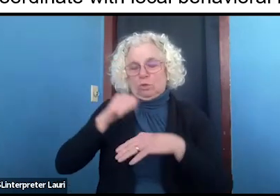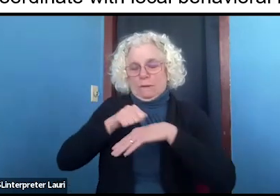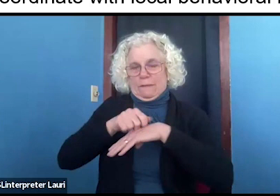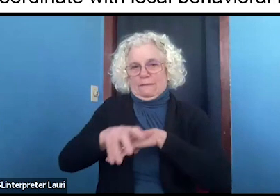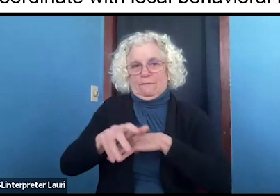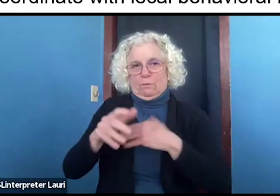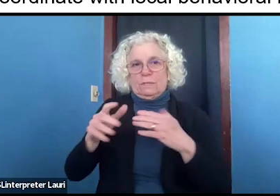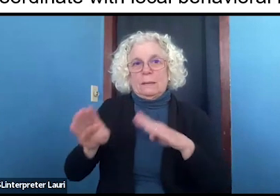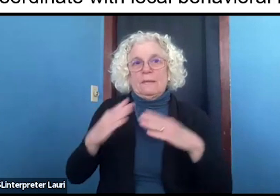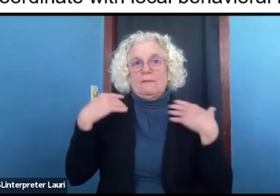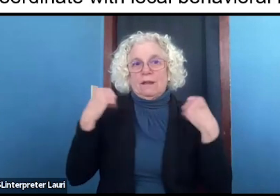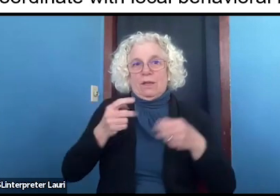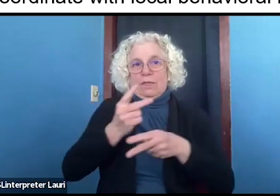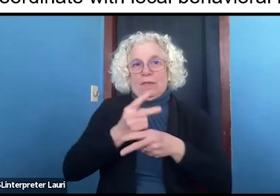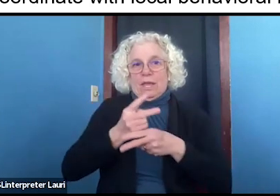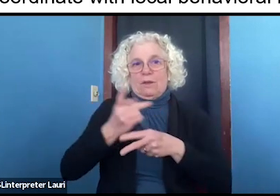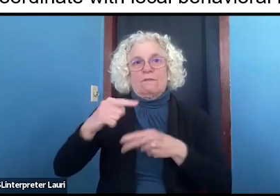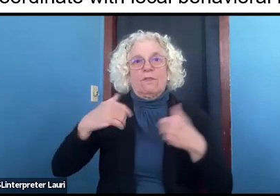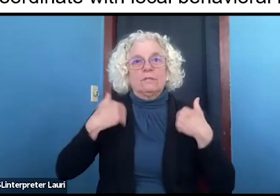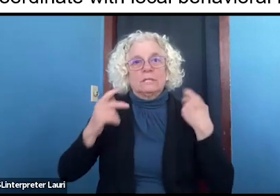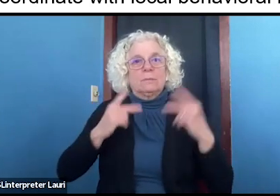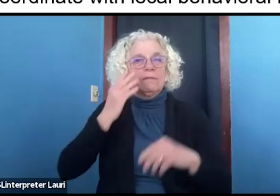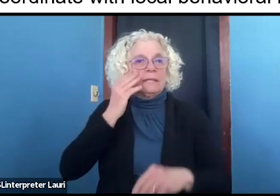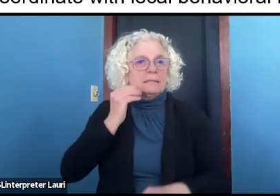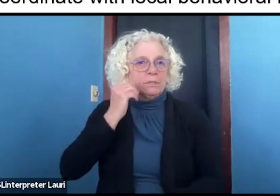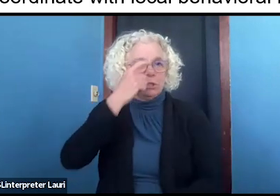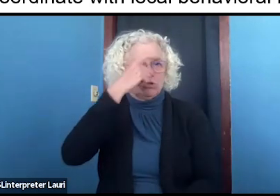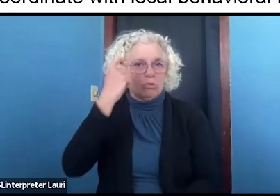use in families who have been exposed to trauma in order to mitigate the impact